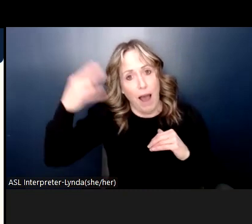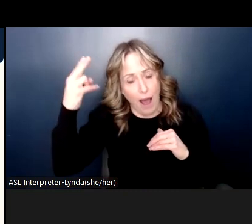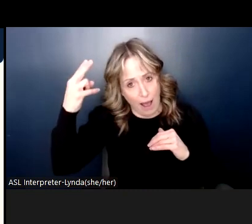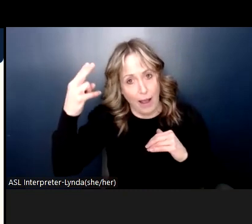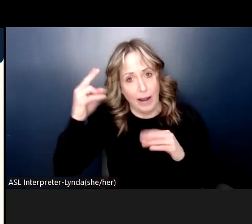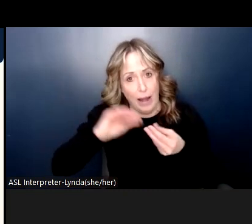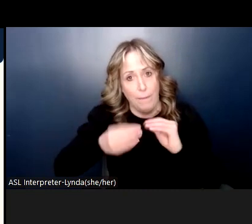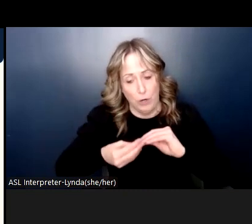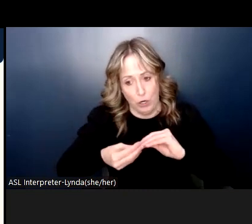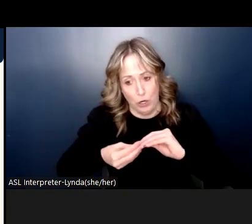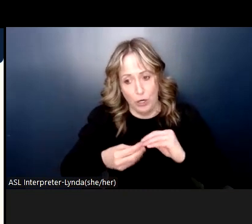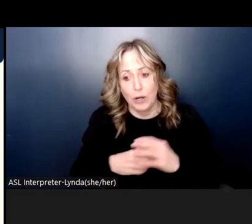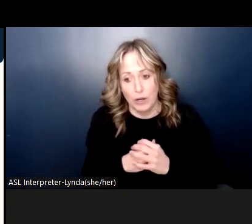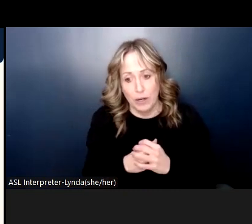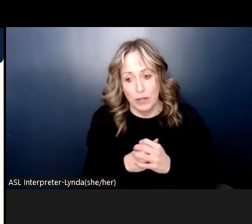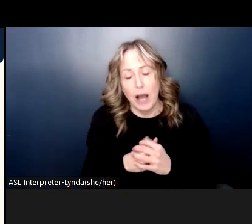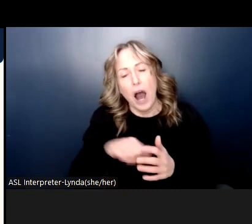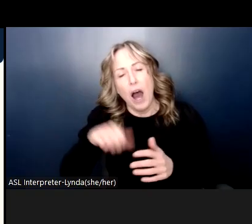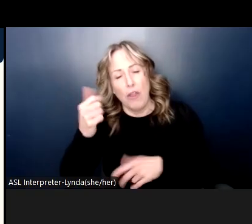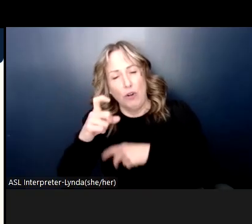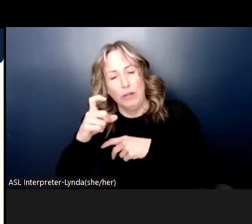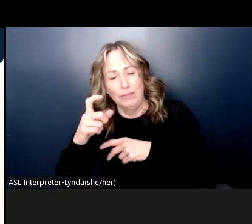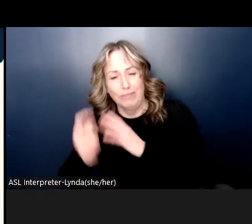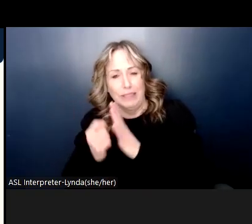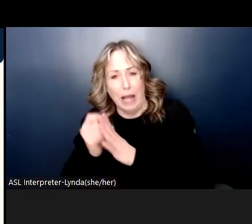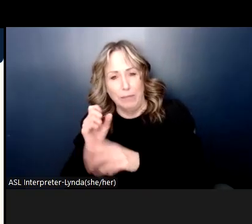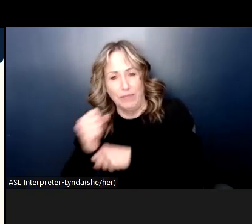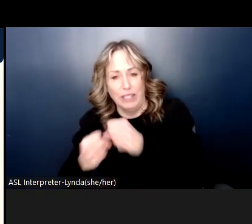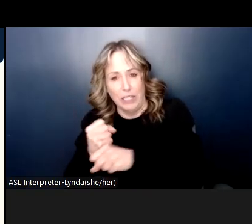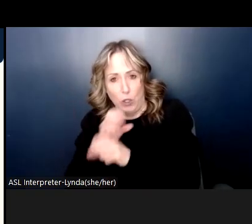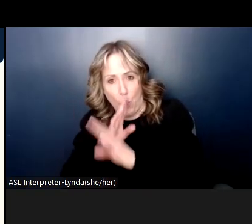Some other times a year acquirer review any payments that are on hold.